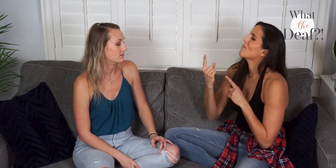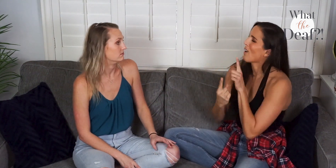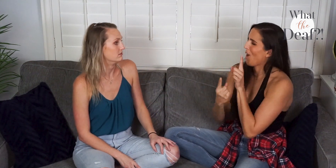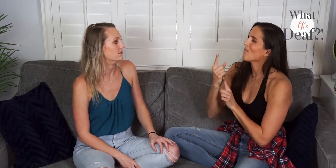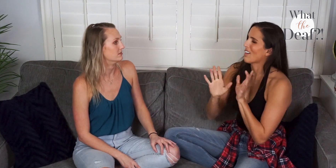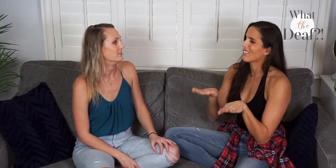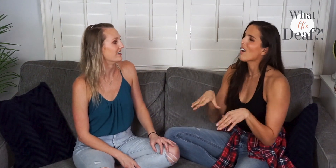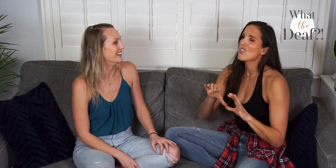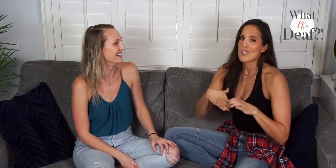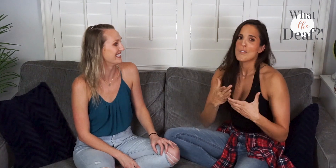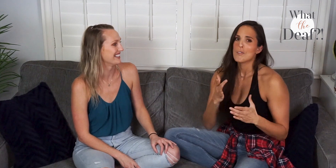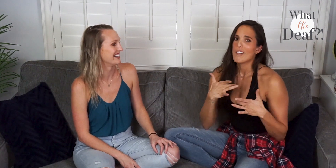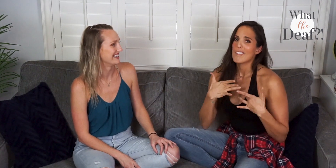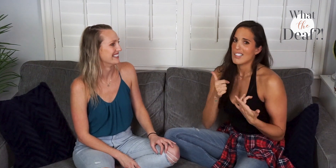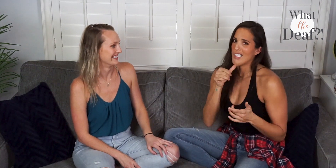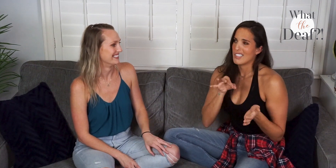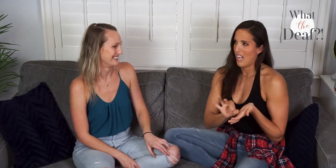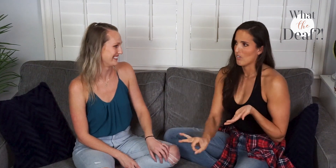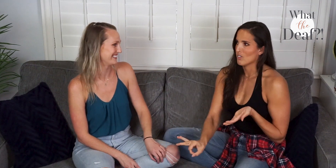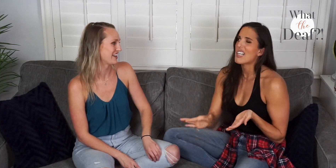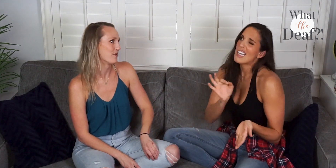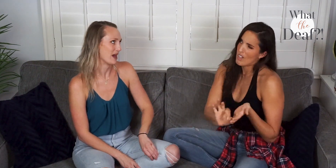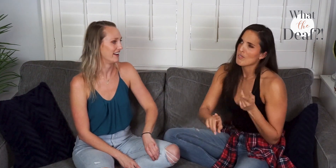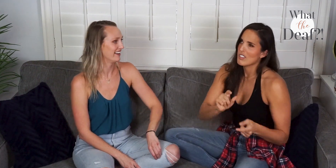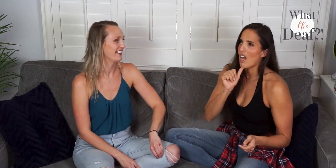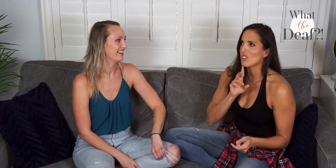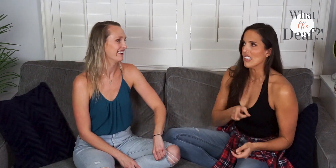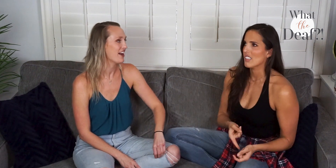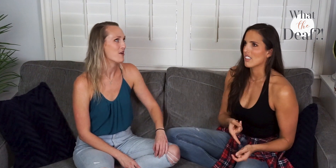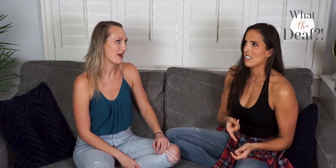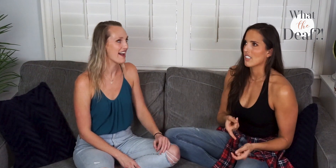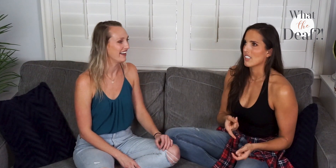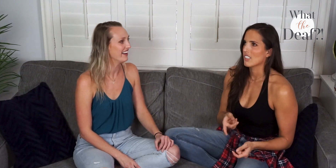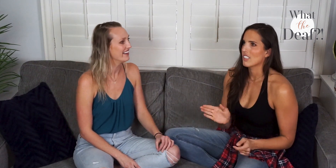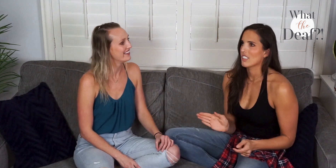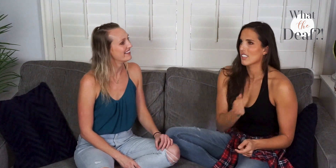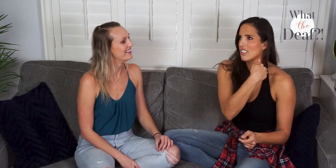I'm talking about one-on-one, group settings does not count. I mean it counts, but not really.